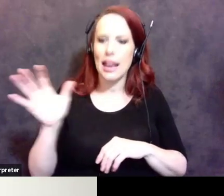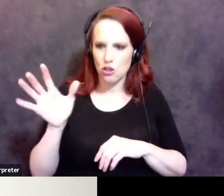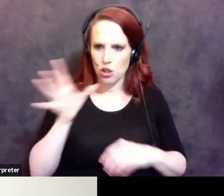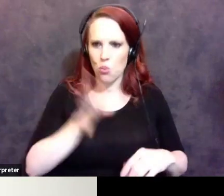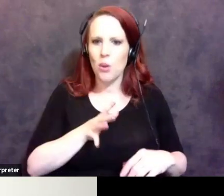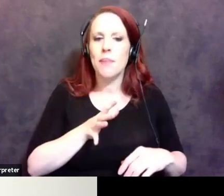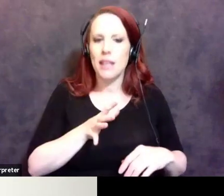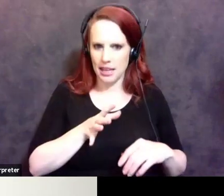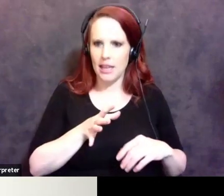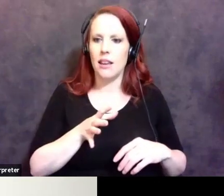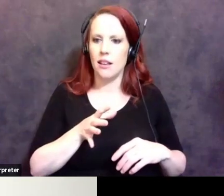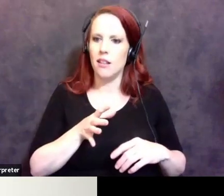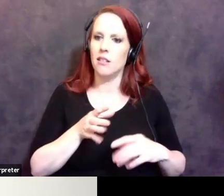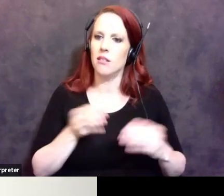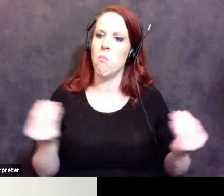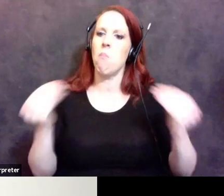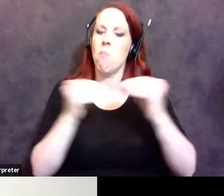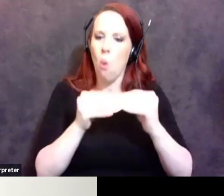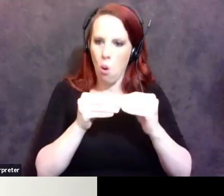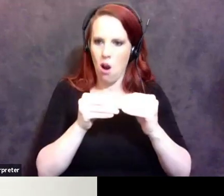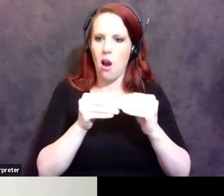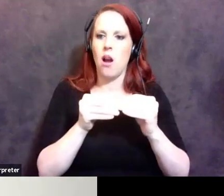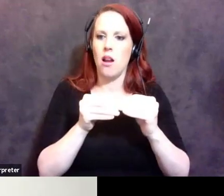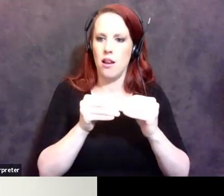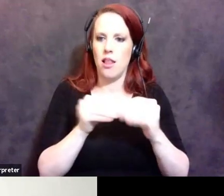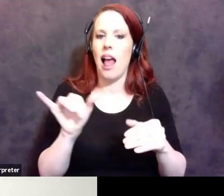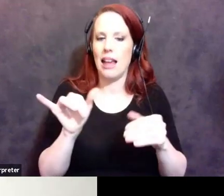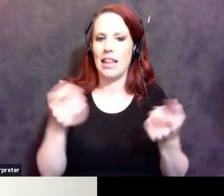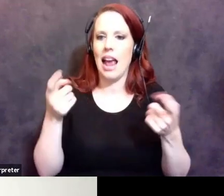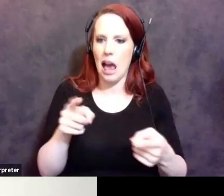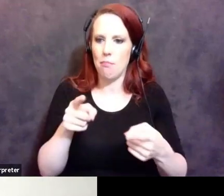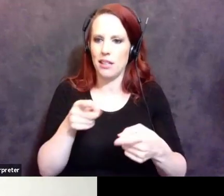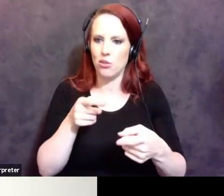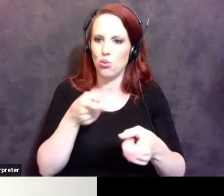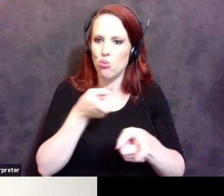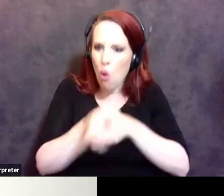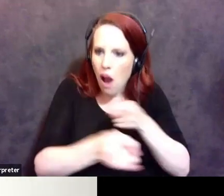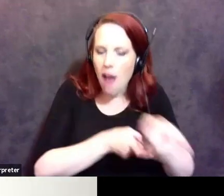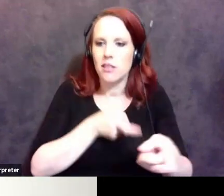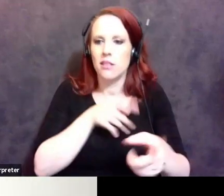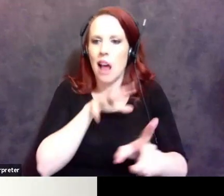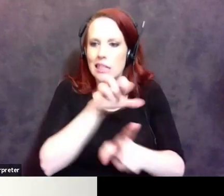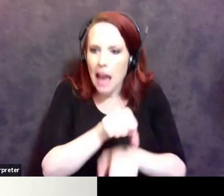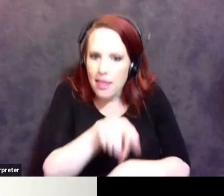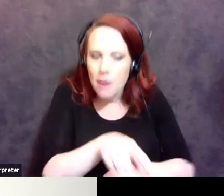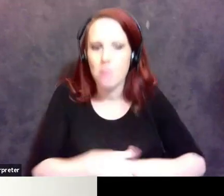of harassment or attacks. So what that means for me is that when I prepare to go outside,